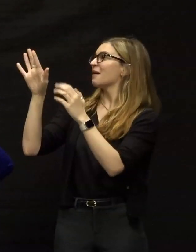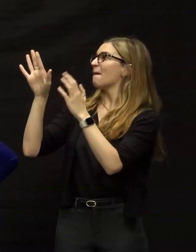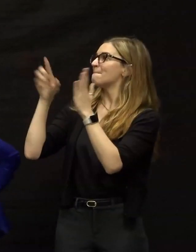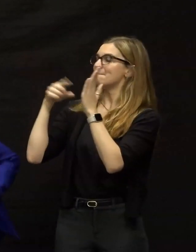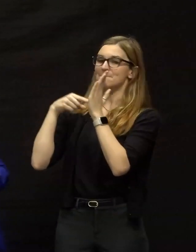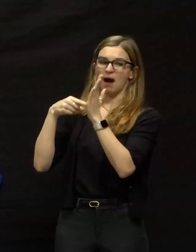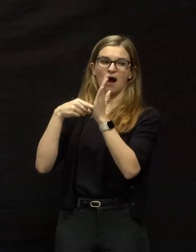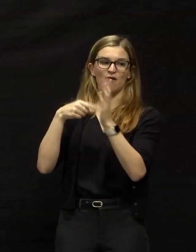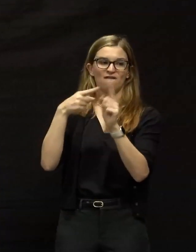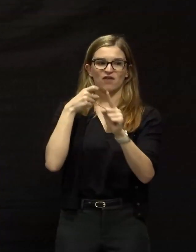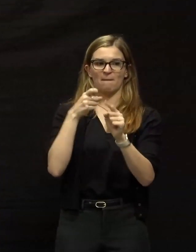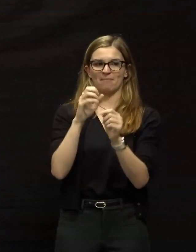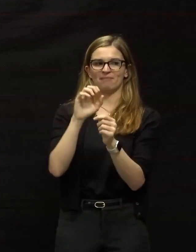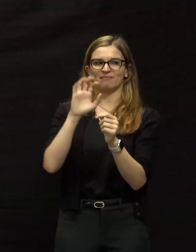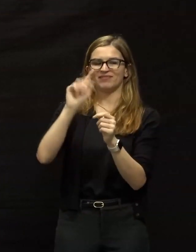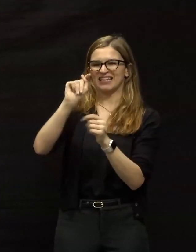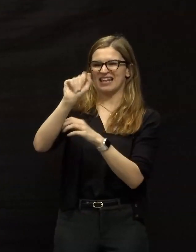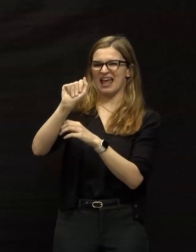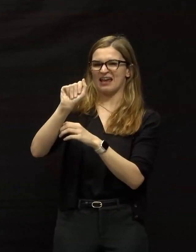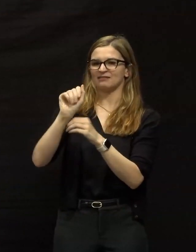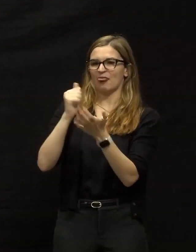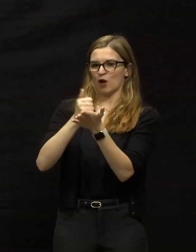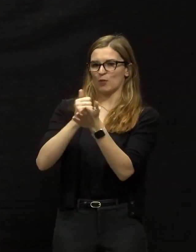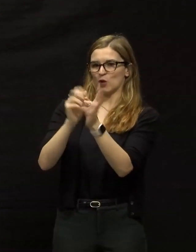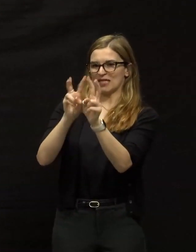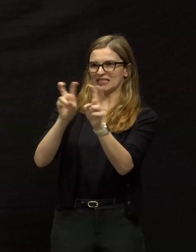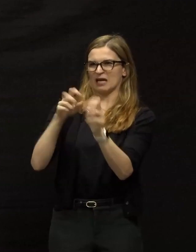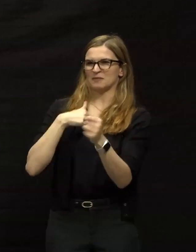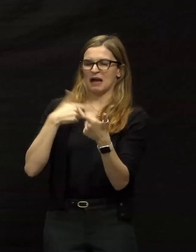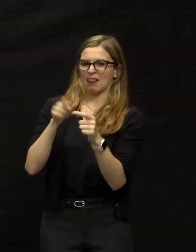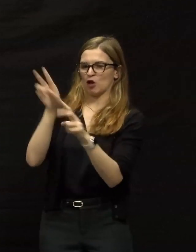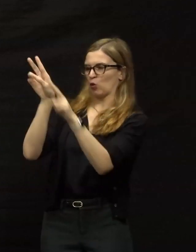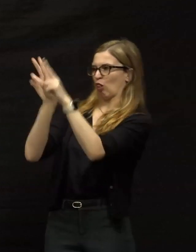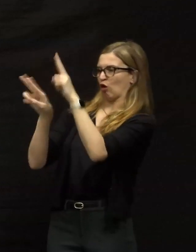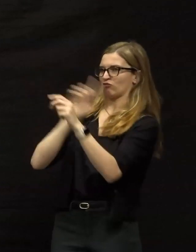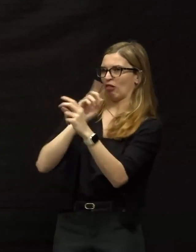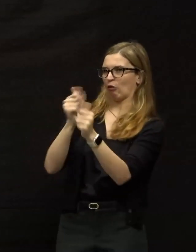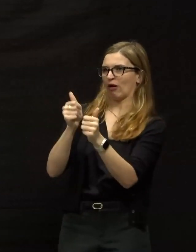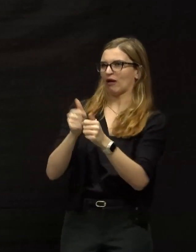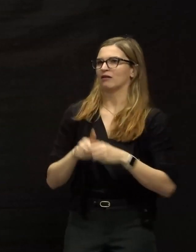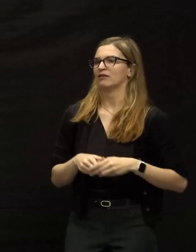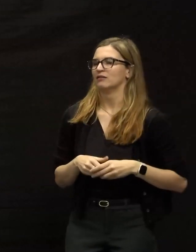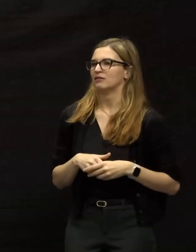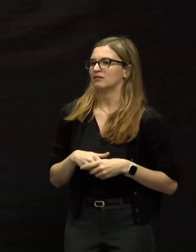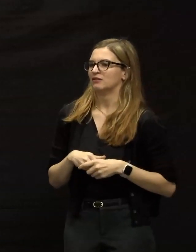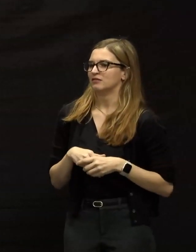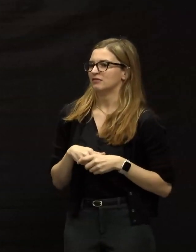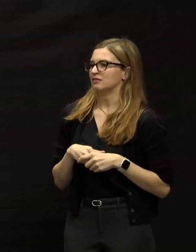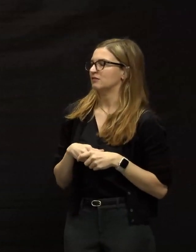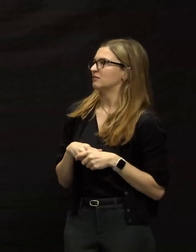be more receiving of that? So the model is from a meeting the families where they are,